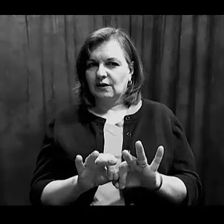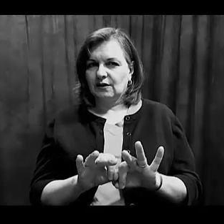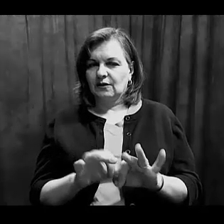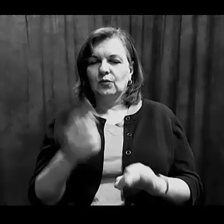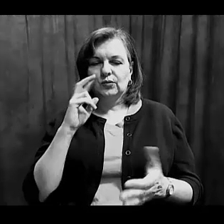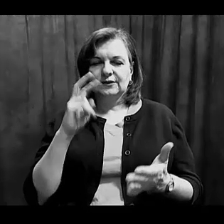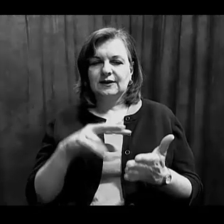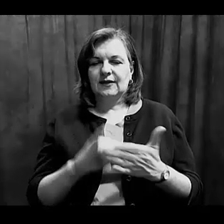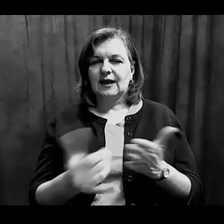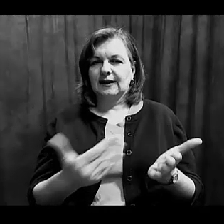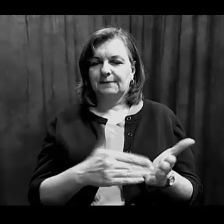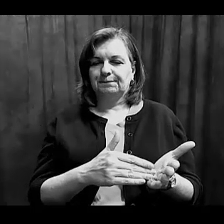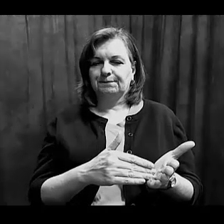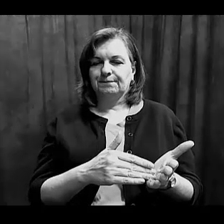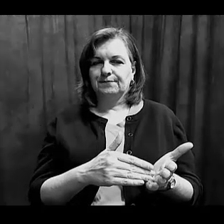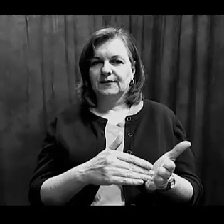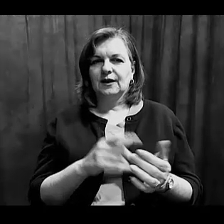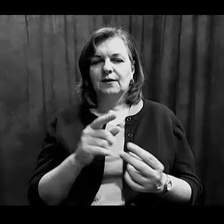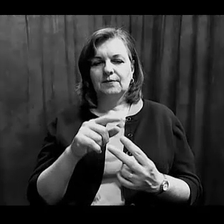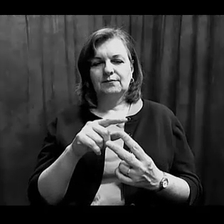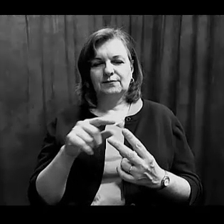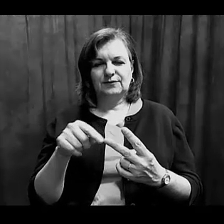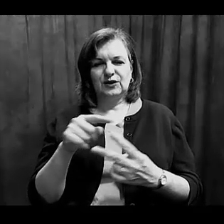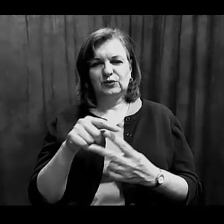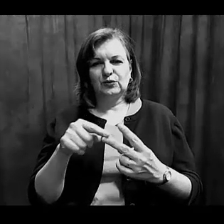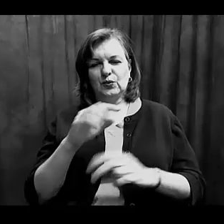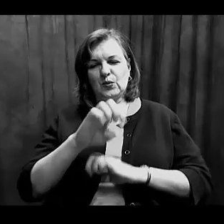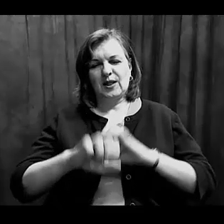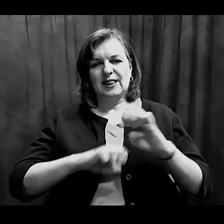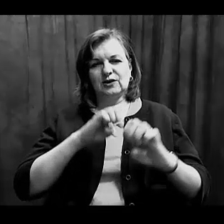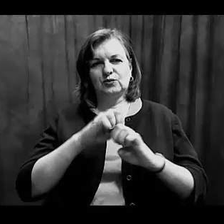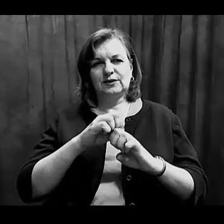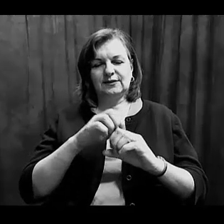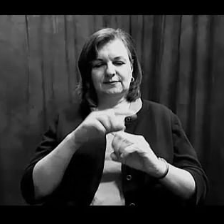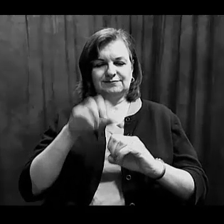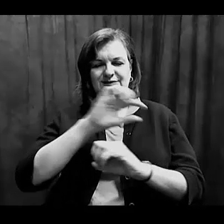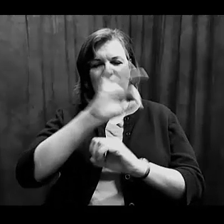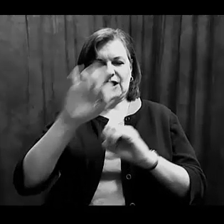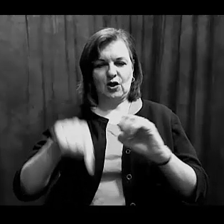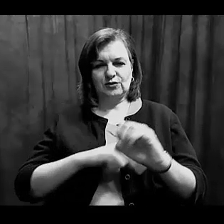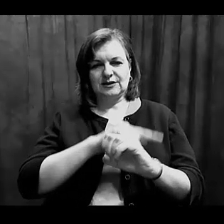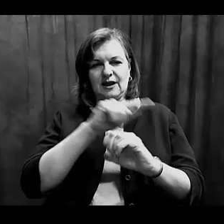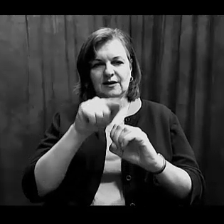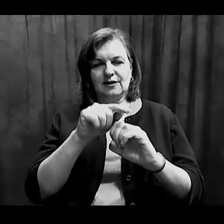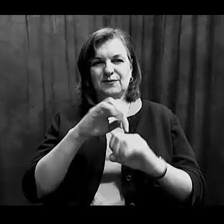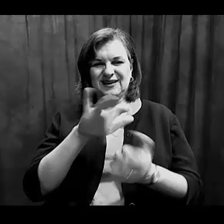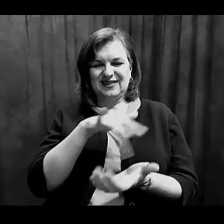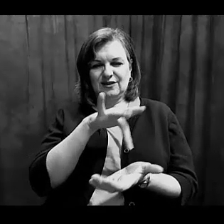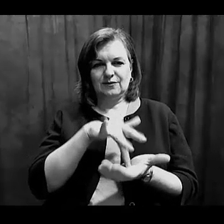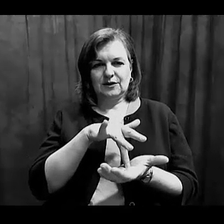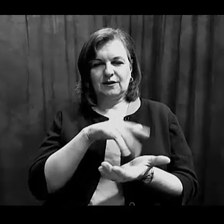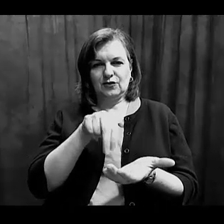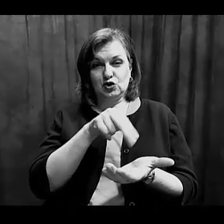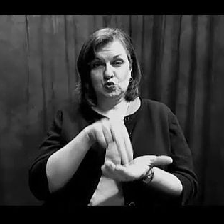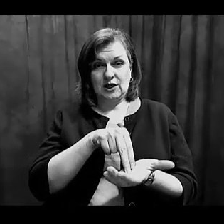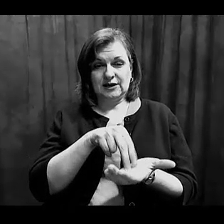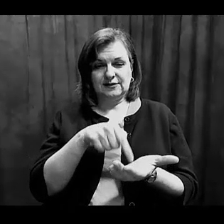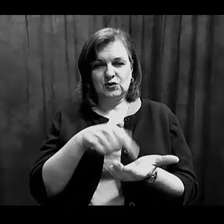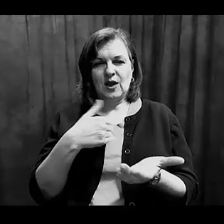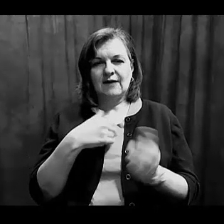this is something we will come back to later on but you see there are these 2 electrons on the outside and in the nucleus